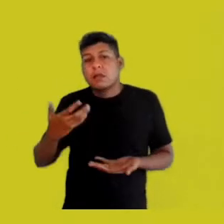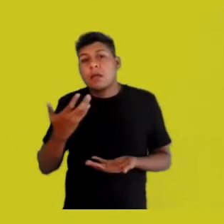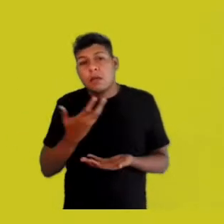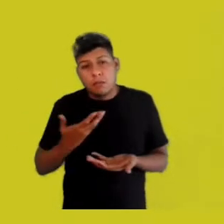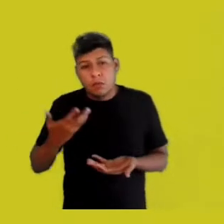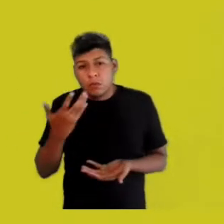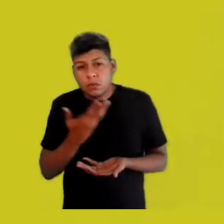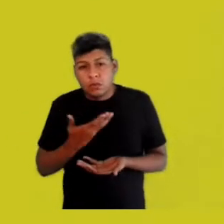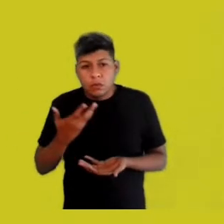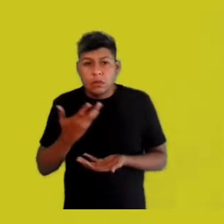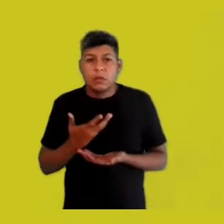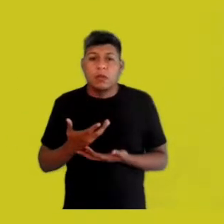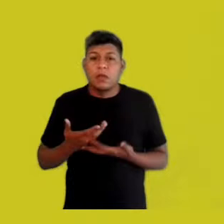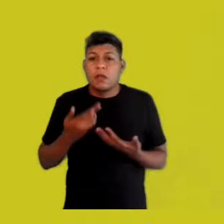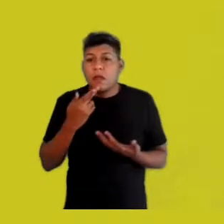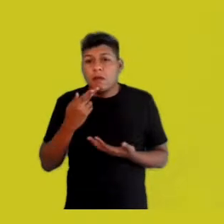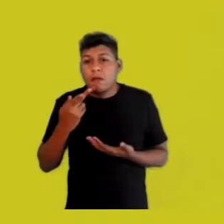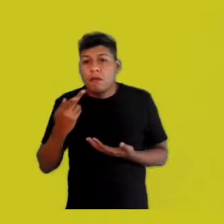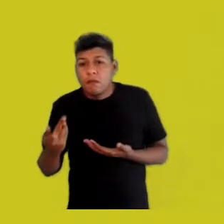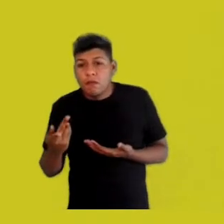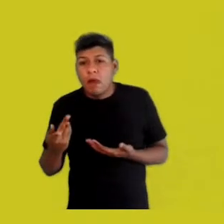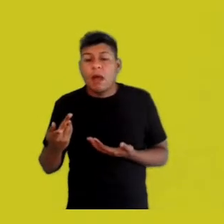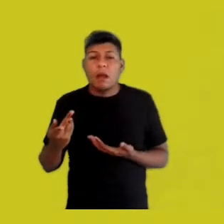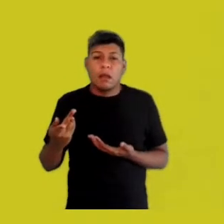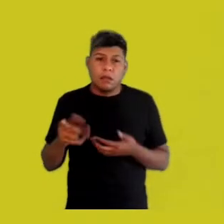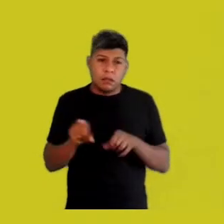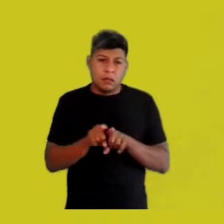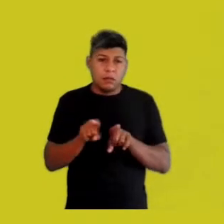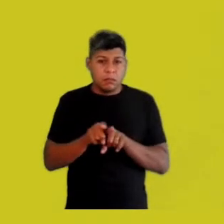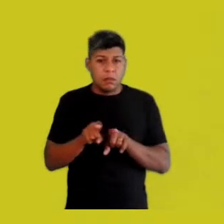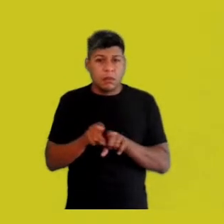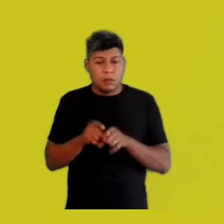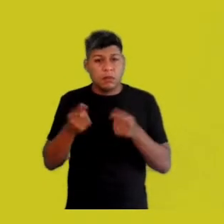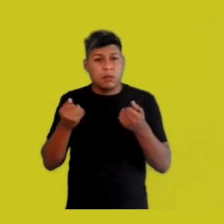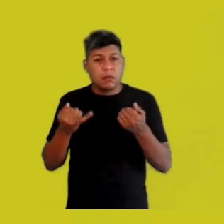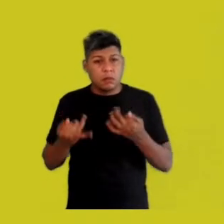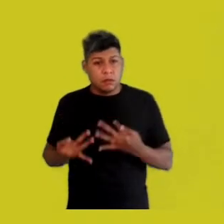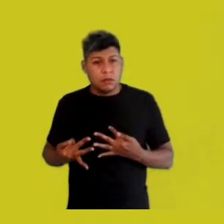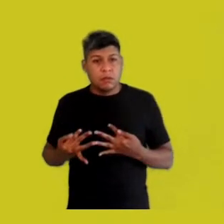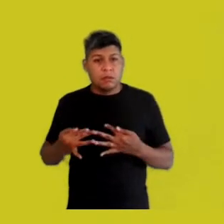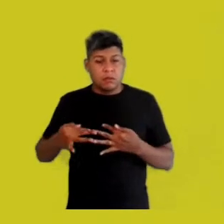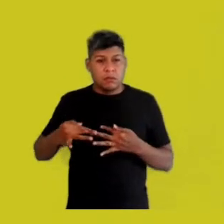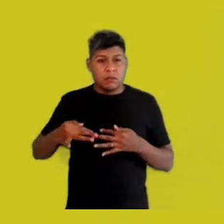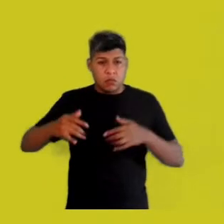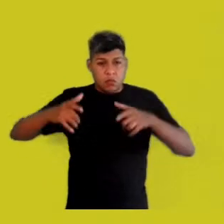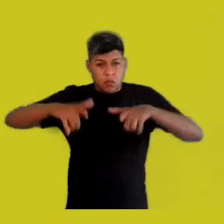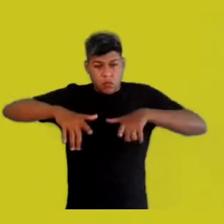and speech and orality, so often mentioned in these yards we had,